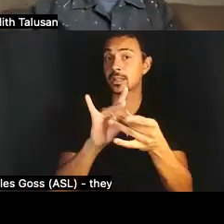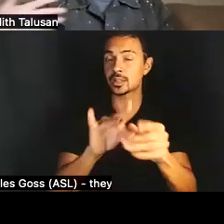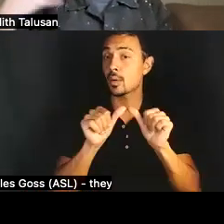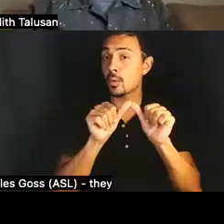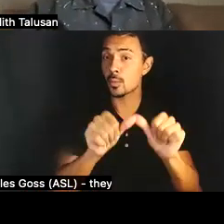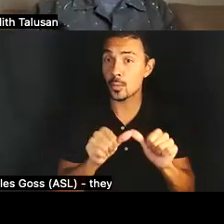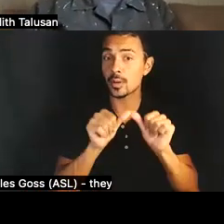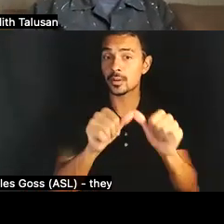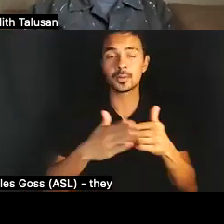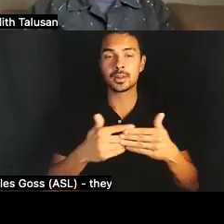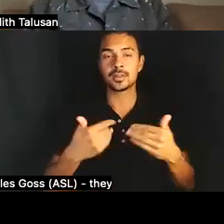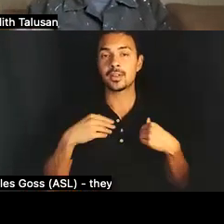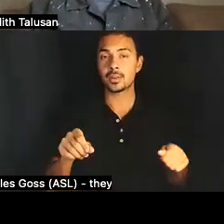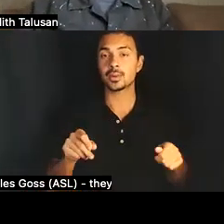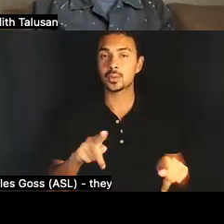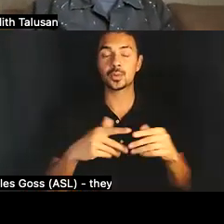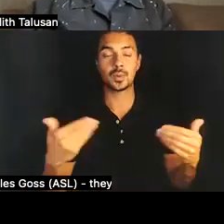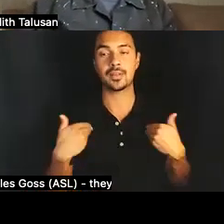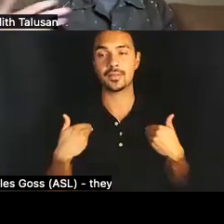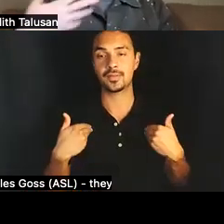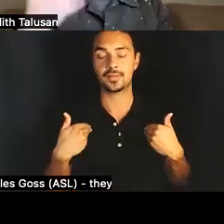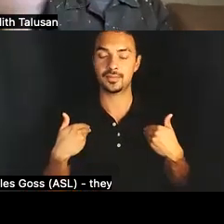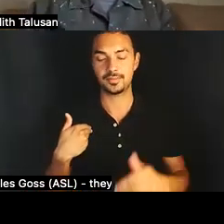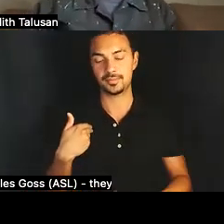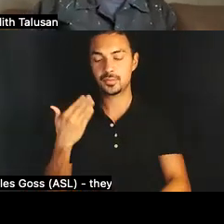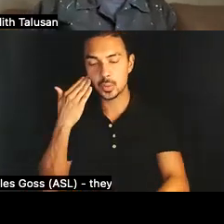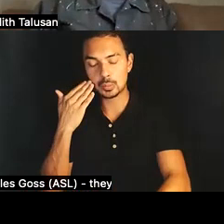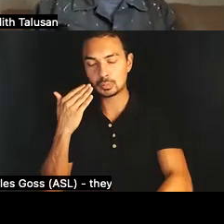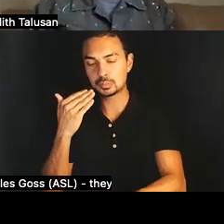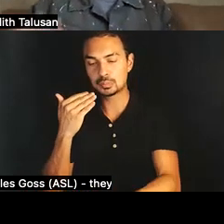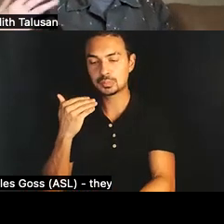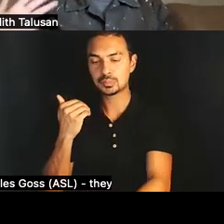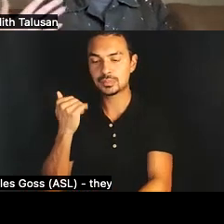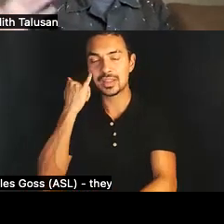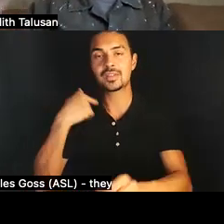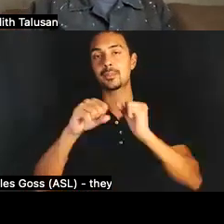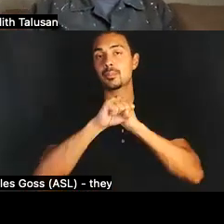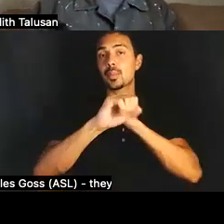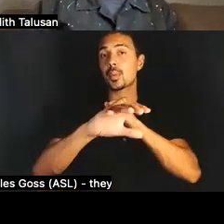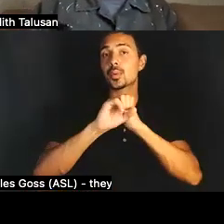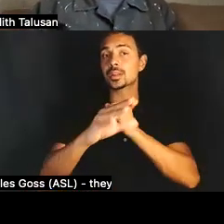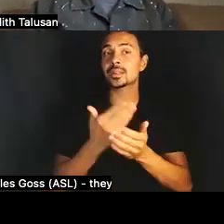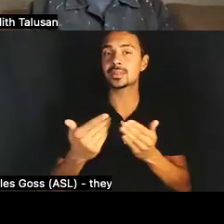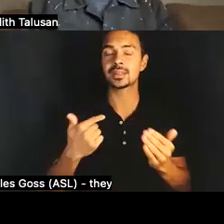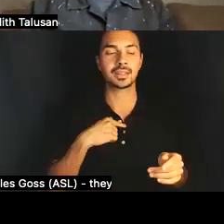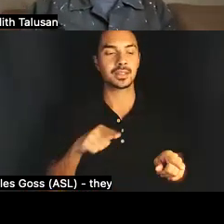since that relationship is ongoing, whenever I have an opportunity or if I'm promoting something, I usually